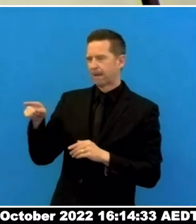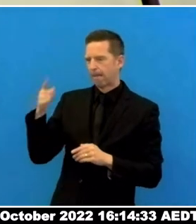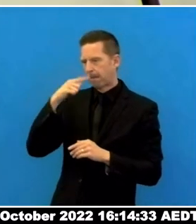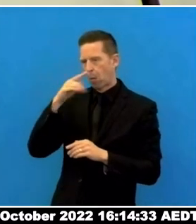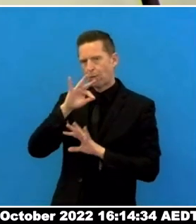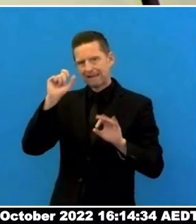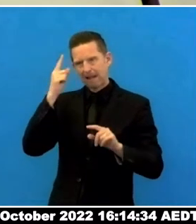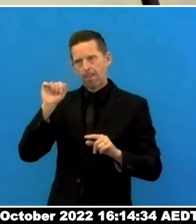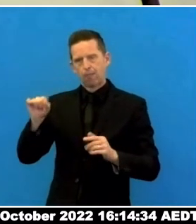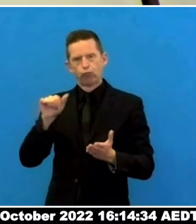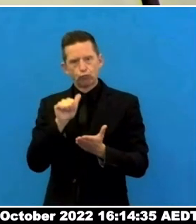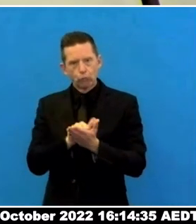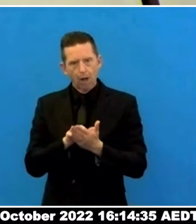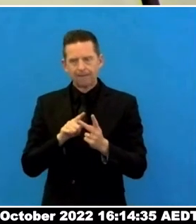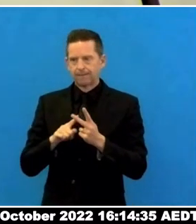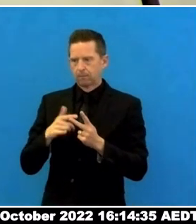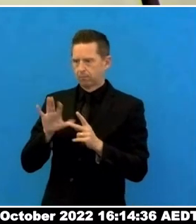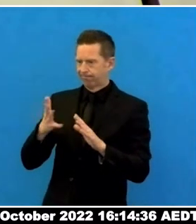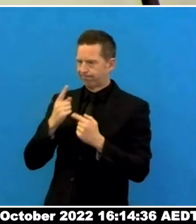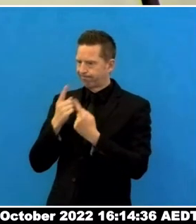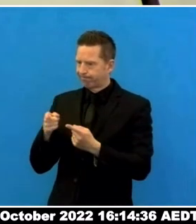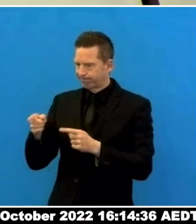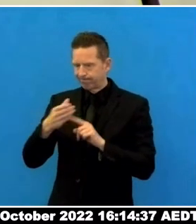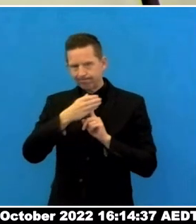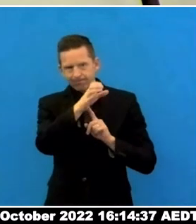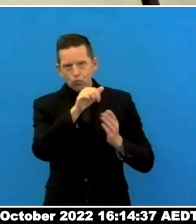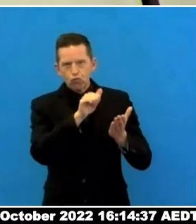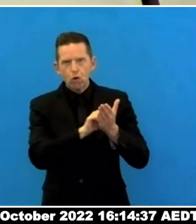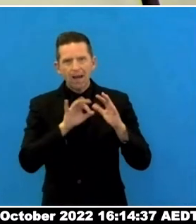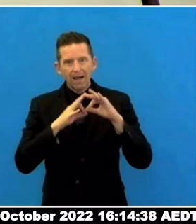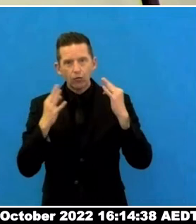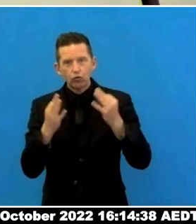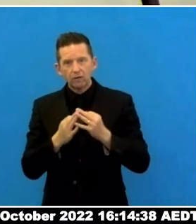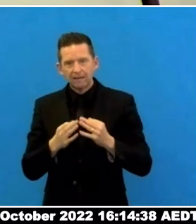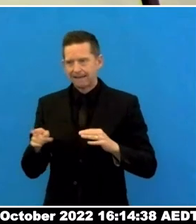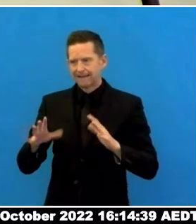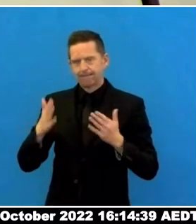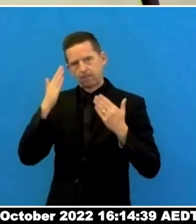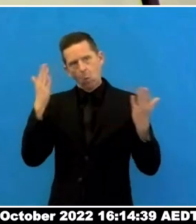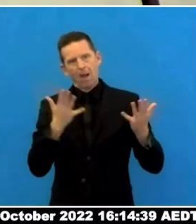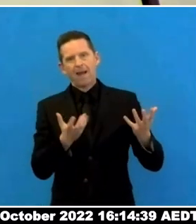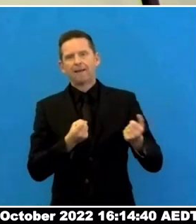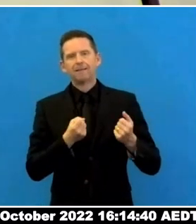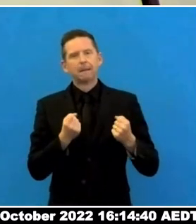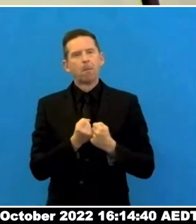of being directed to the correct agencies to receive the supports that they need.